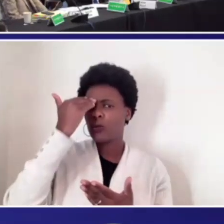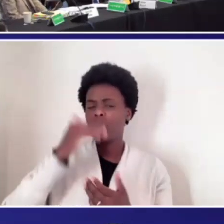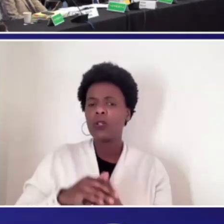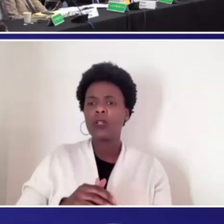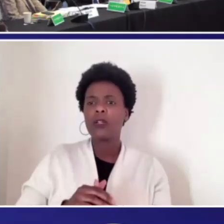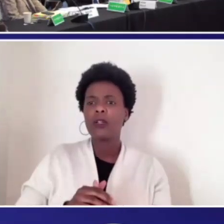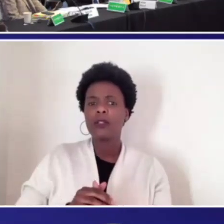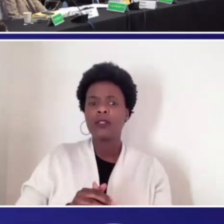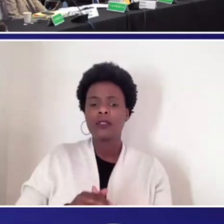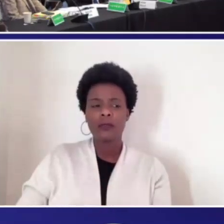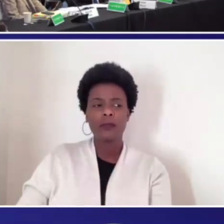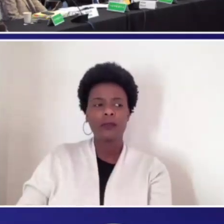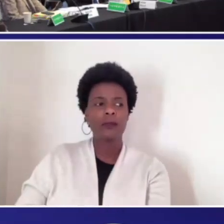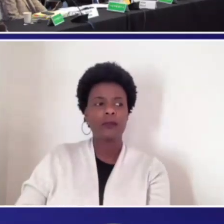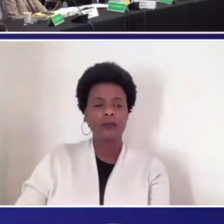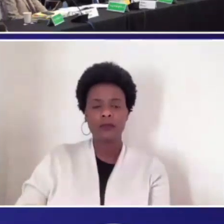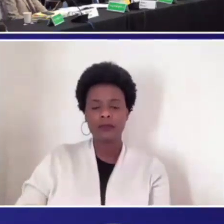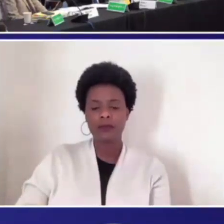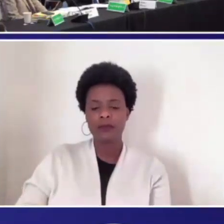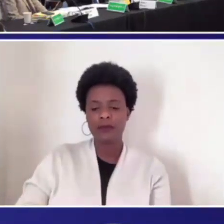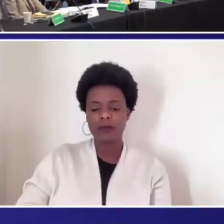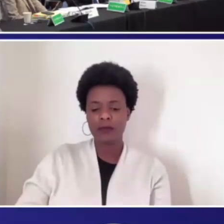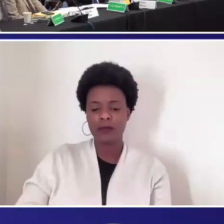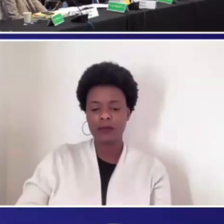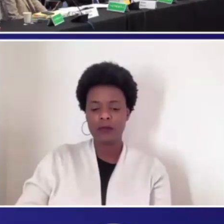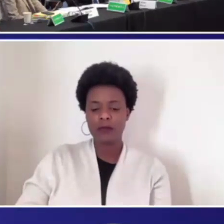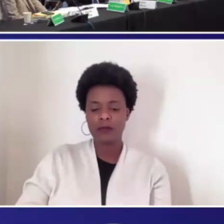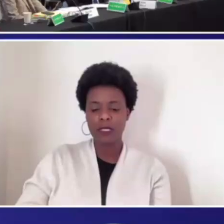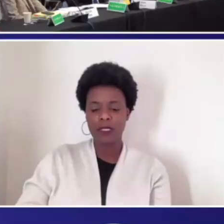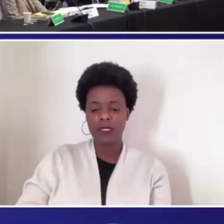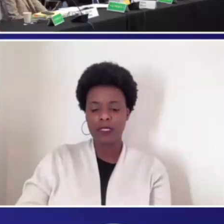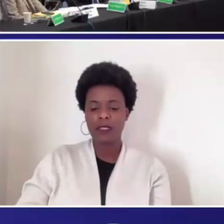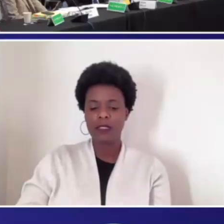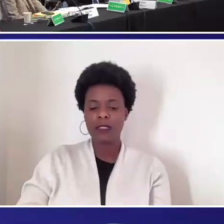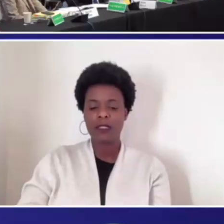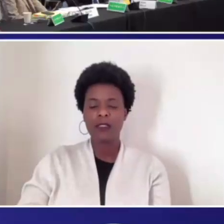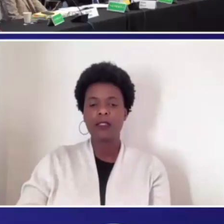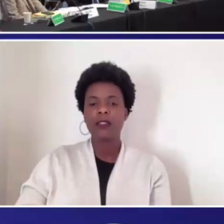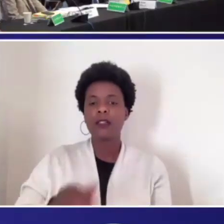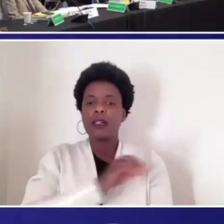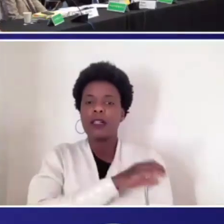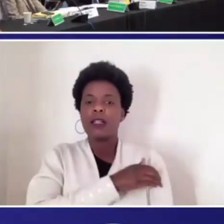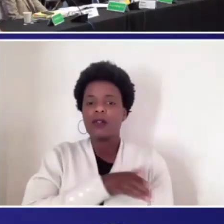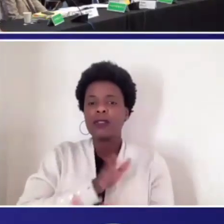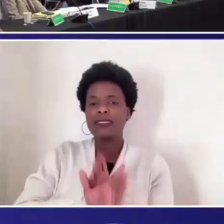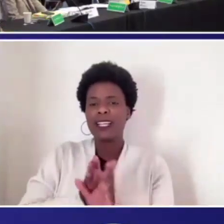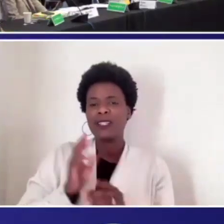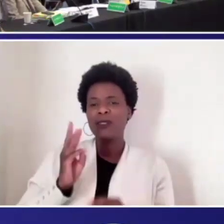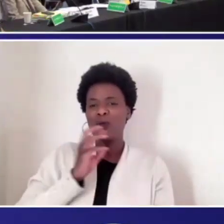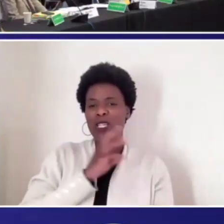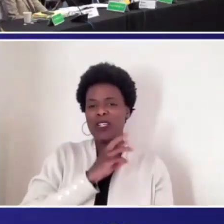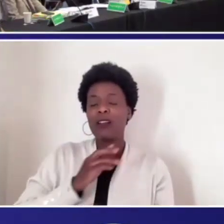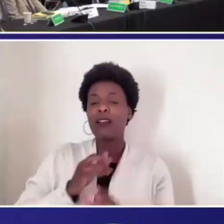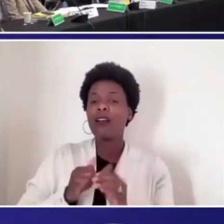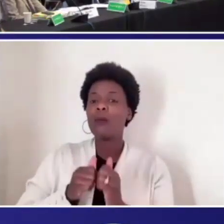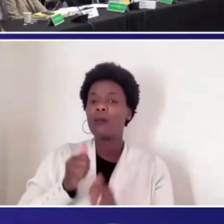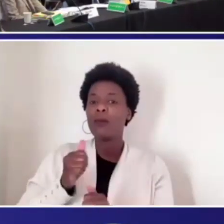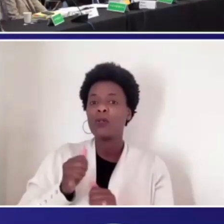like -- okay, clinical psychology is weird. Let's just point that out. Most PhDs in most fields do not lead to a professional